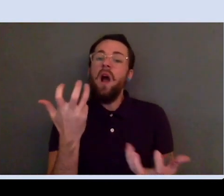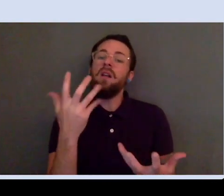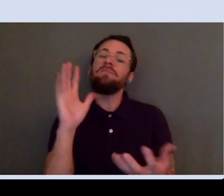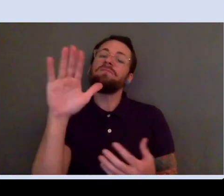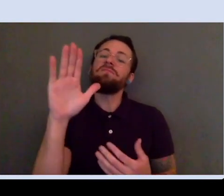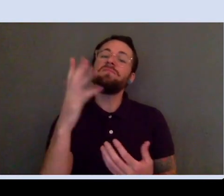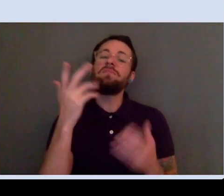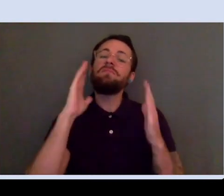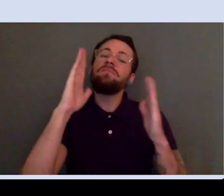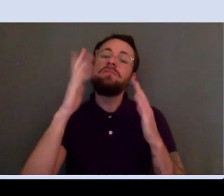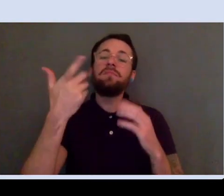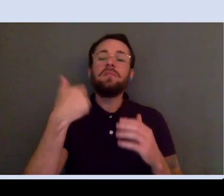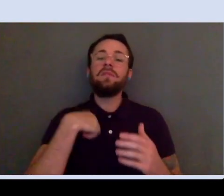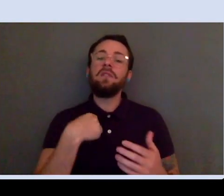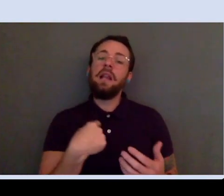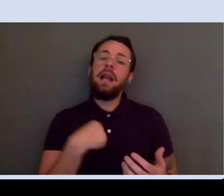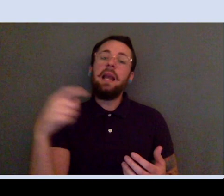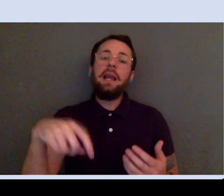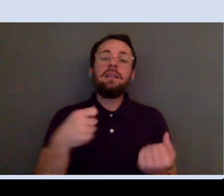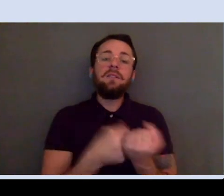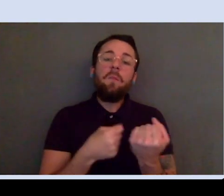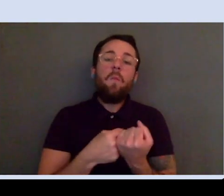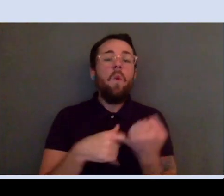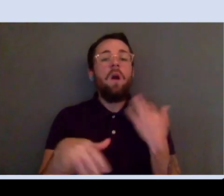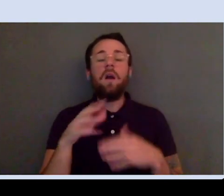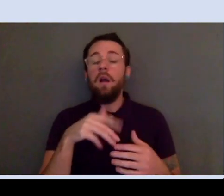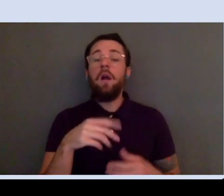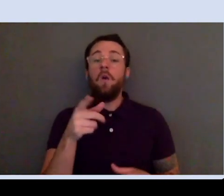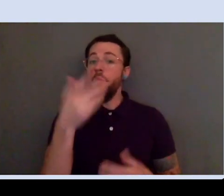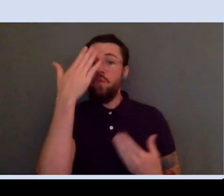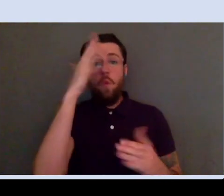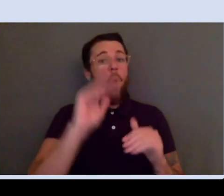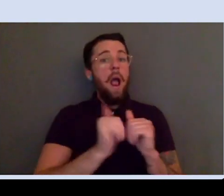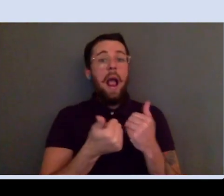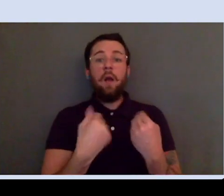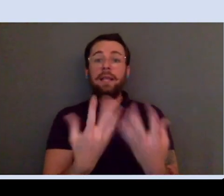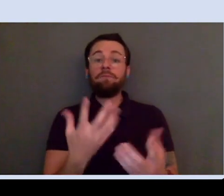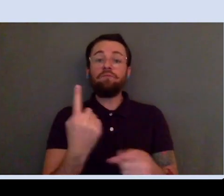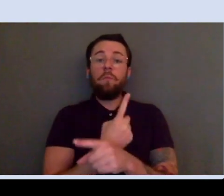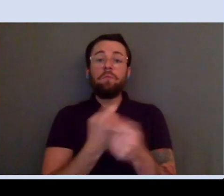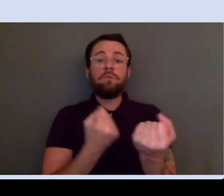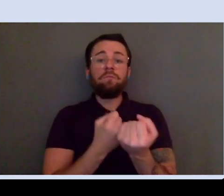If you know your students really well, they are going to want a little time and attention.